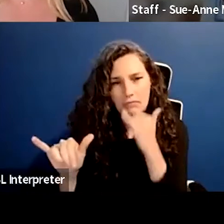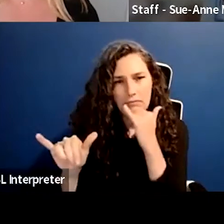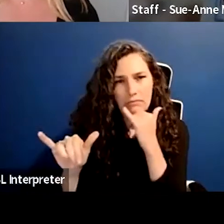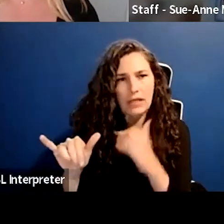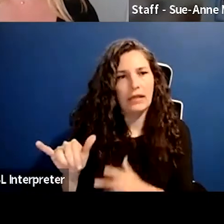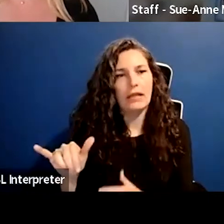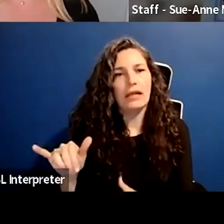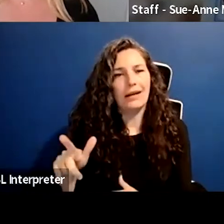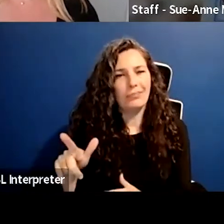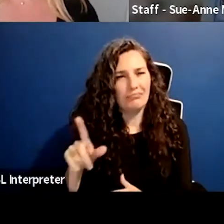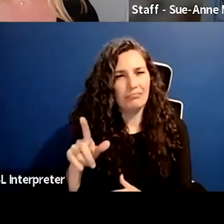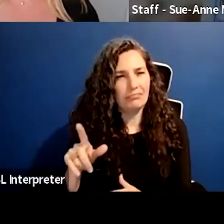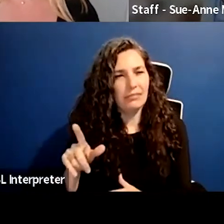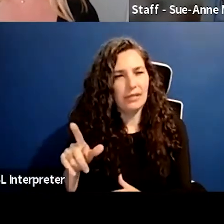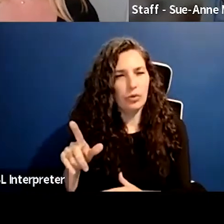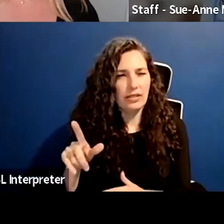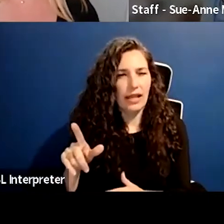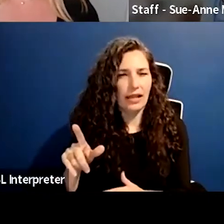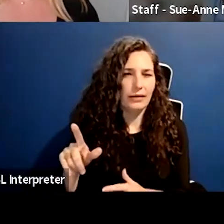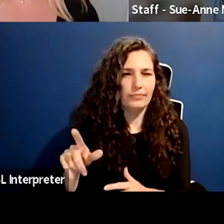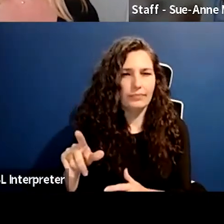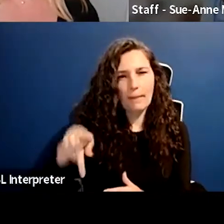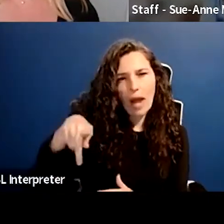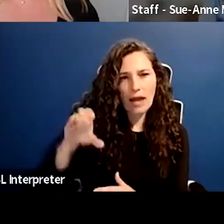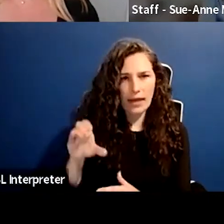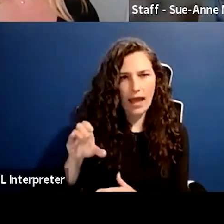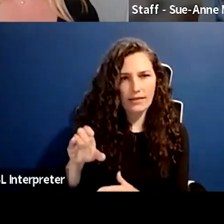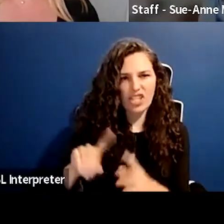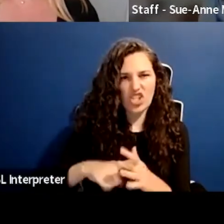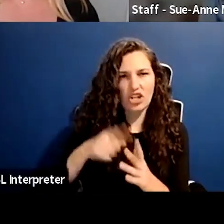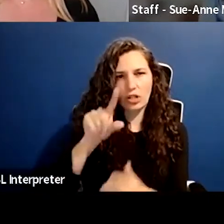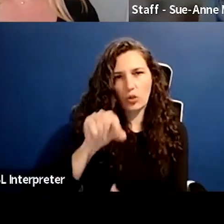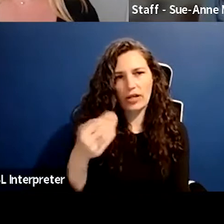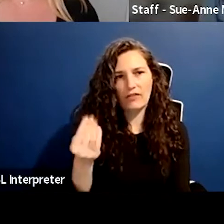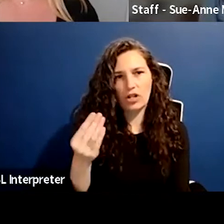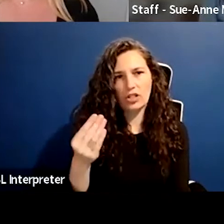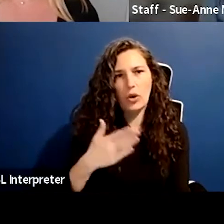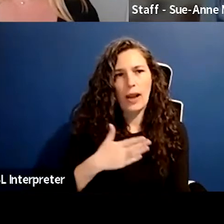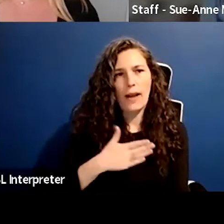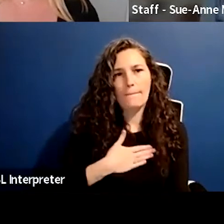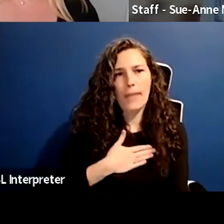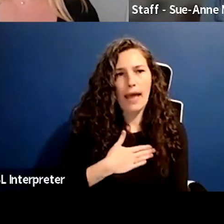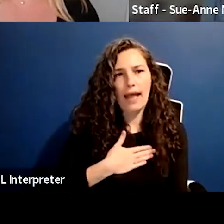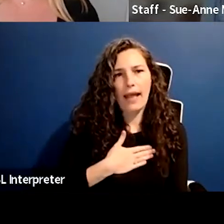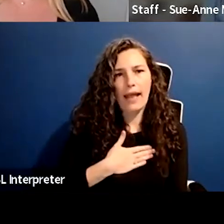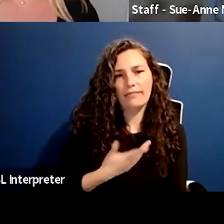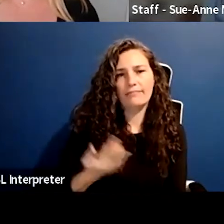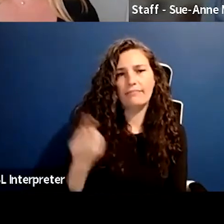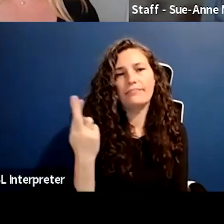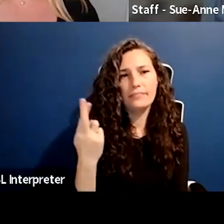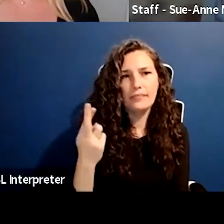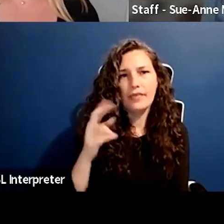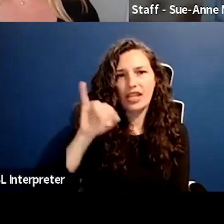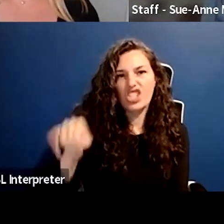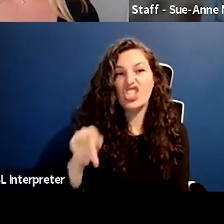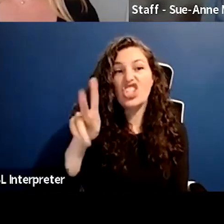with my buddy Jake, or aka Poodle, we started podcasting and kind of throwing things against the wall to see what would stick.